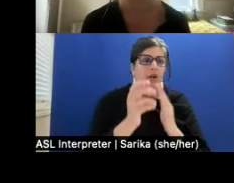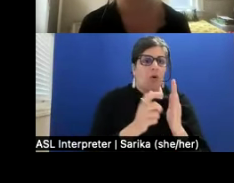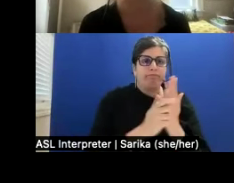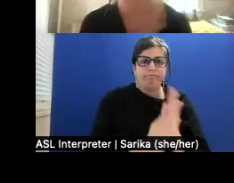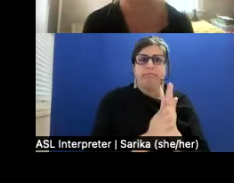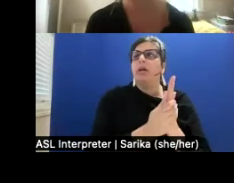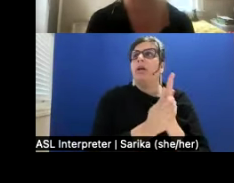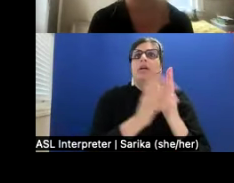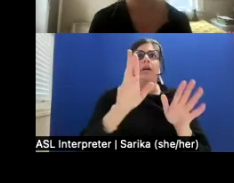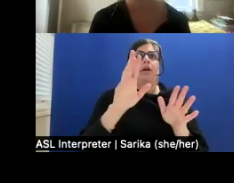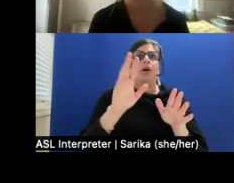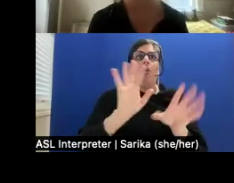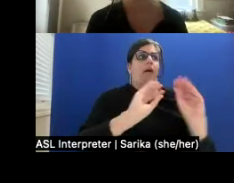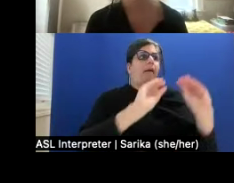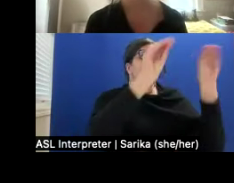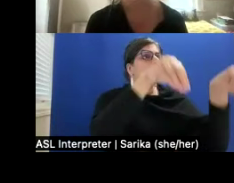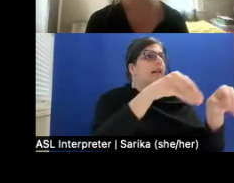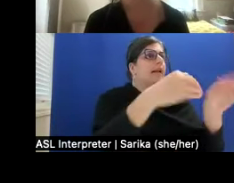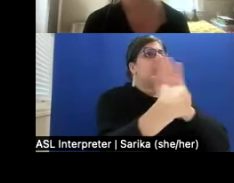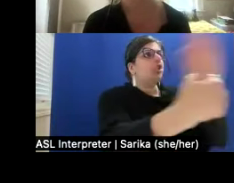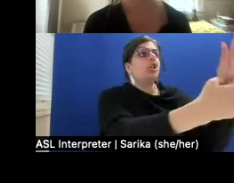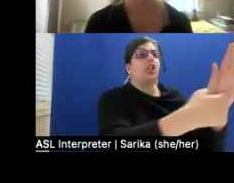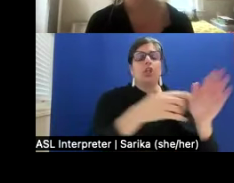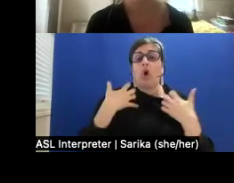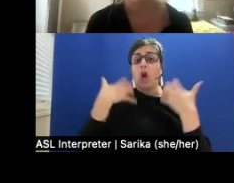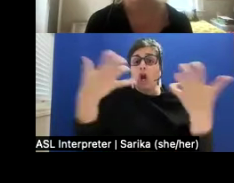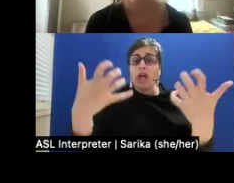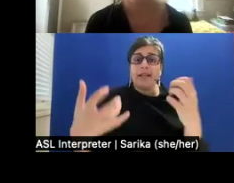or audience archives and most recently they're a public campaign.